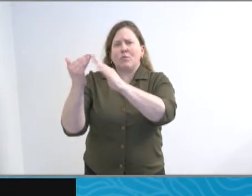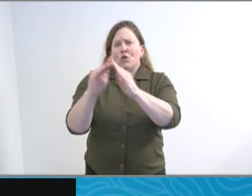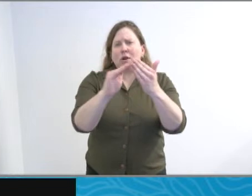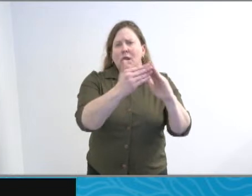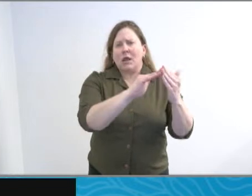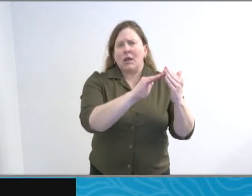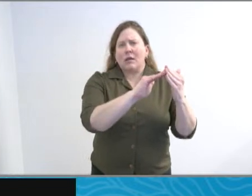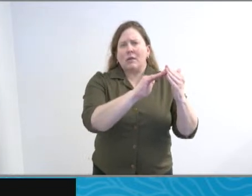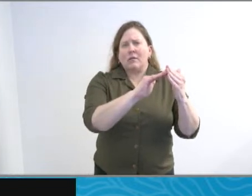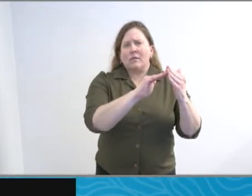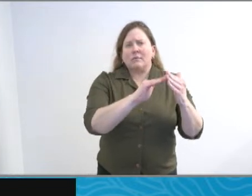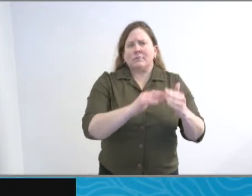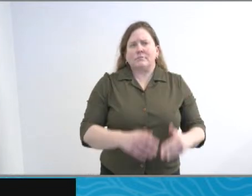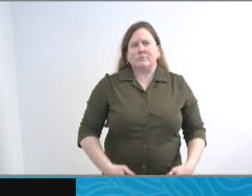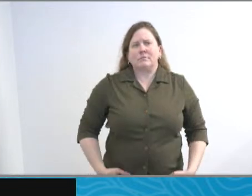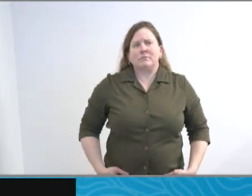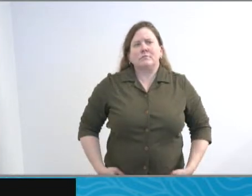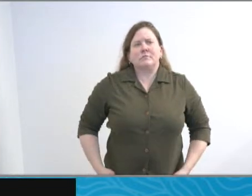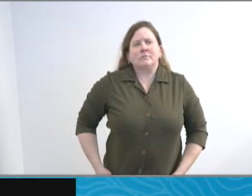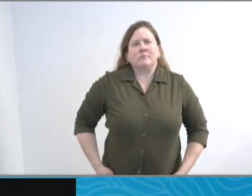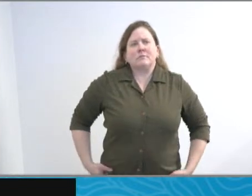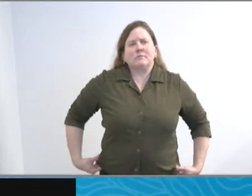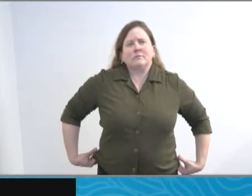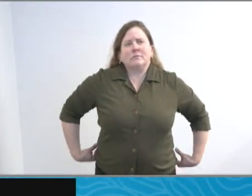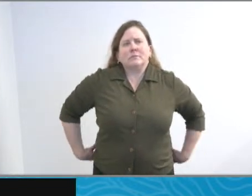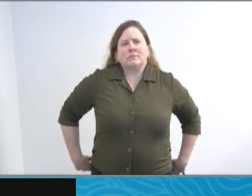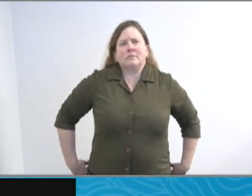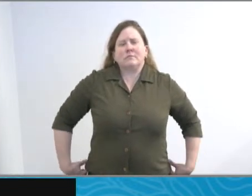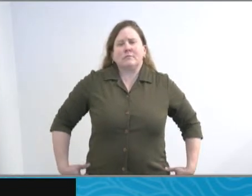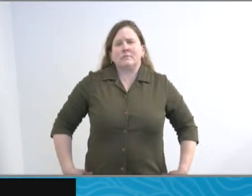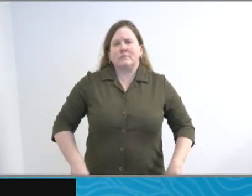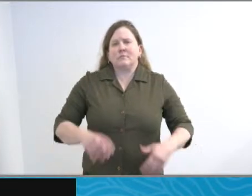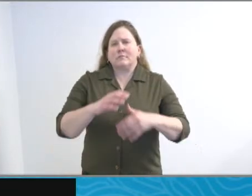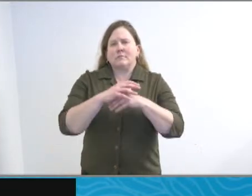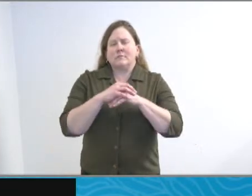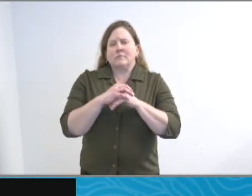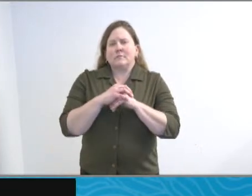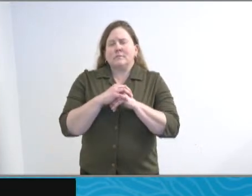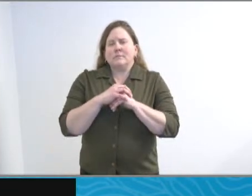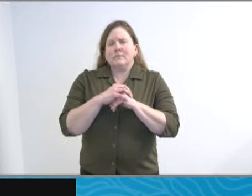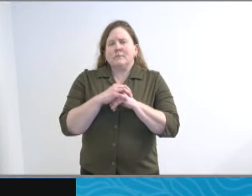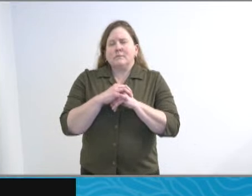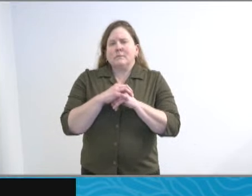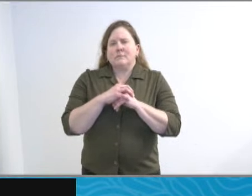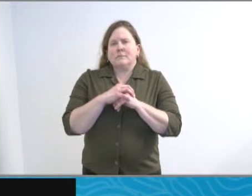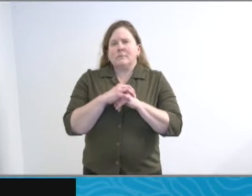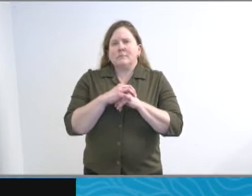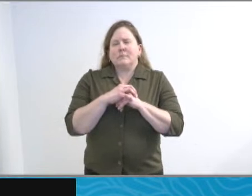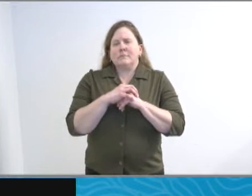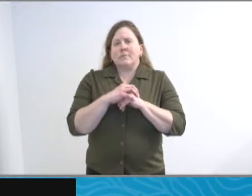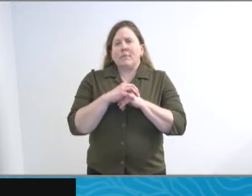what the community was able to share with us and respond, the guiding questions we were asking our community were